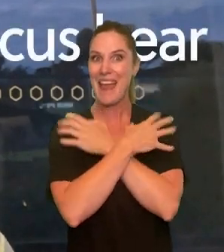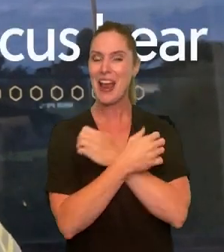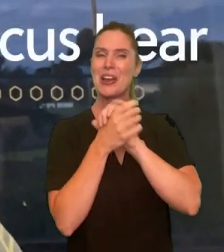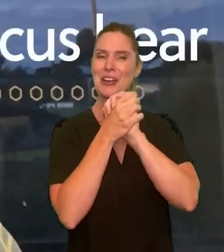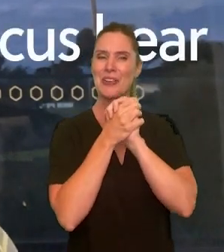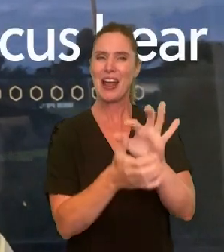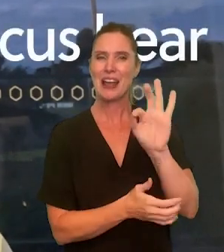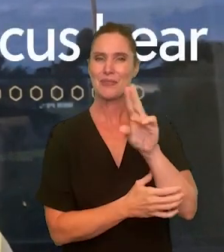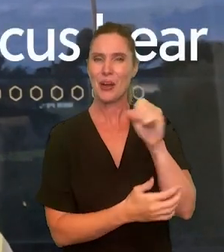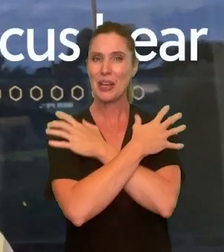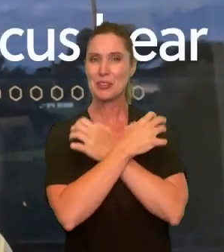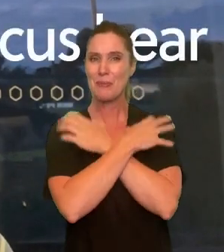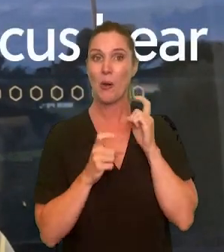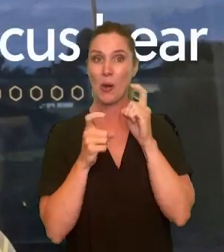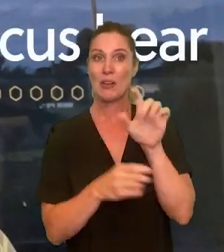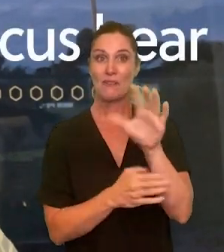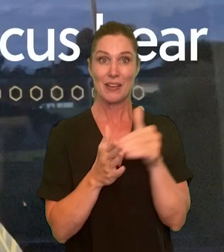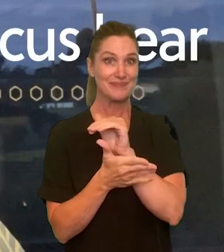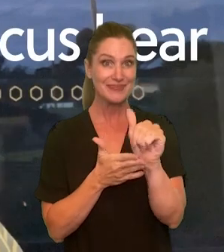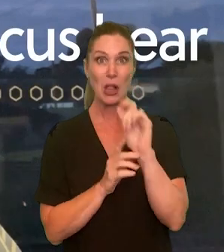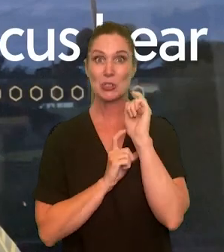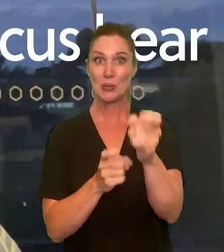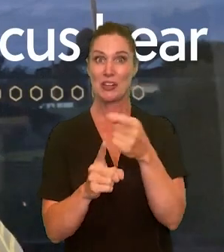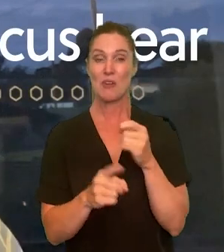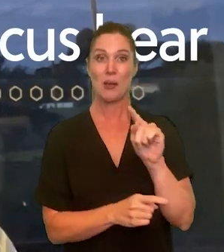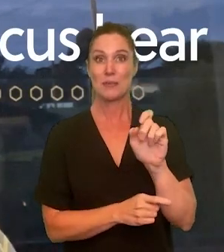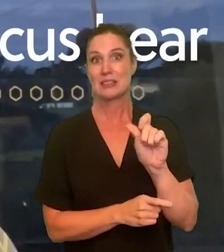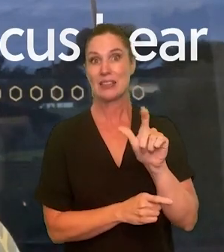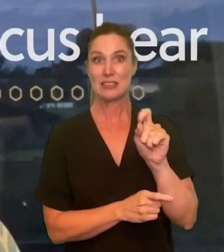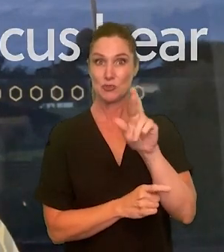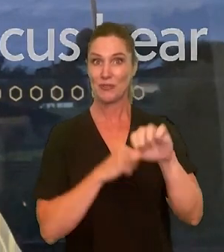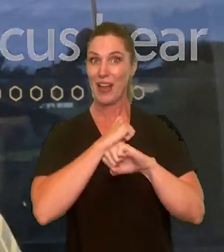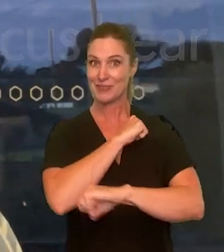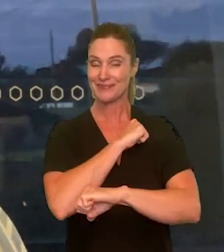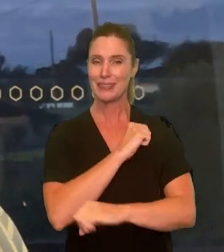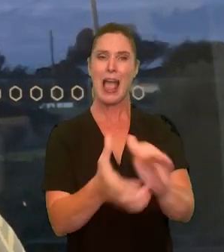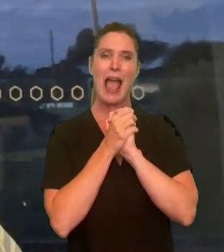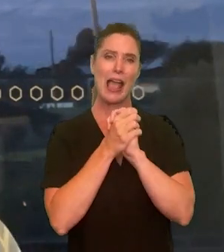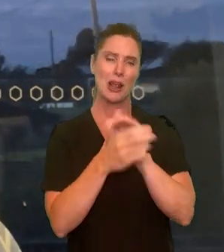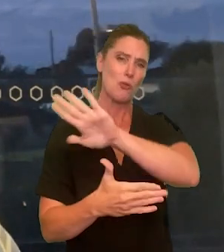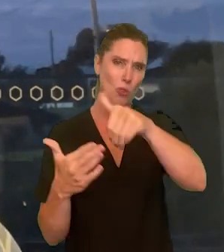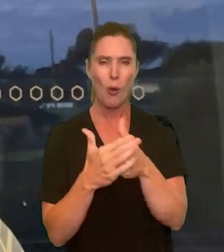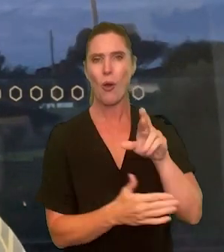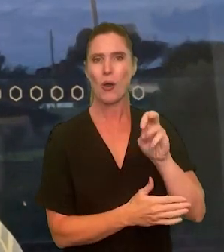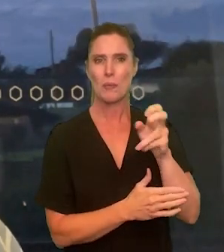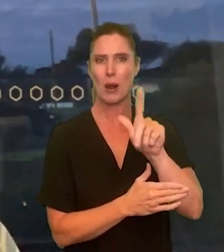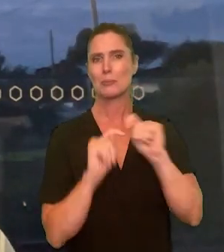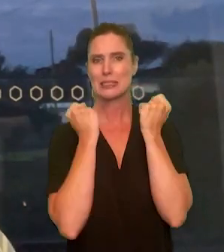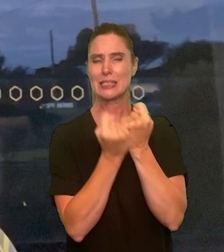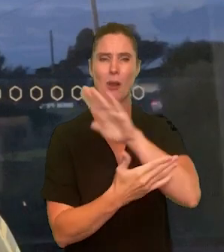You'll receive a $5,000 donation from the Telstra Foundation. And congratulations to the whole Remarkable team and all the amazing startups.